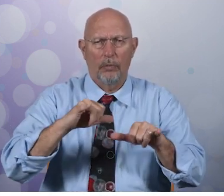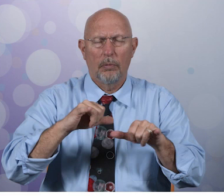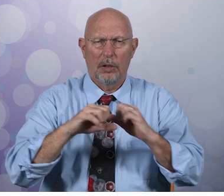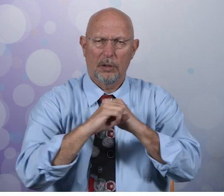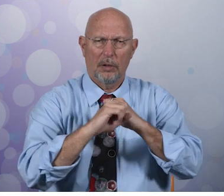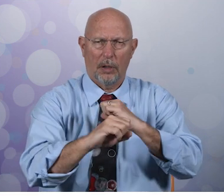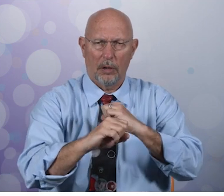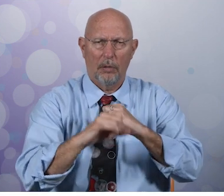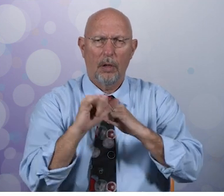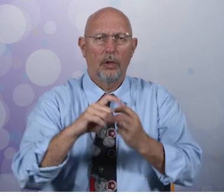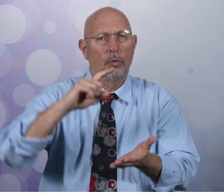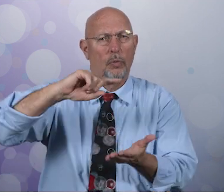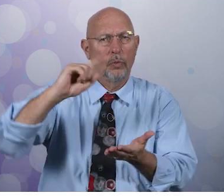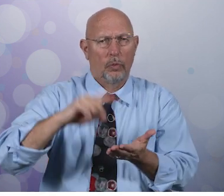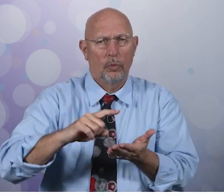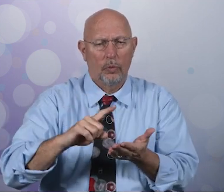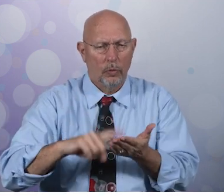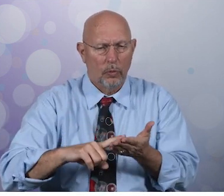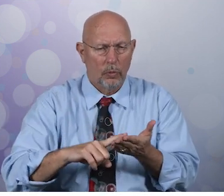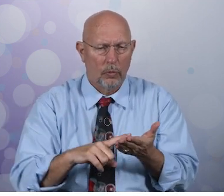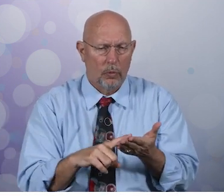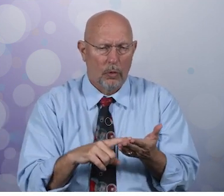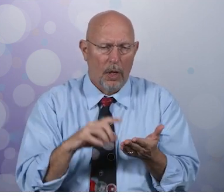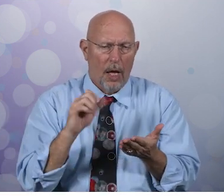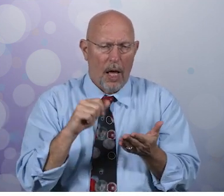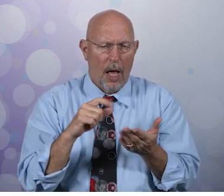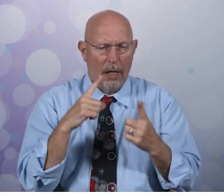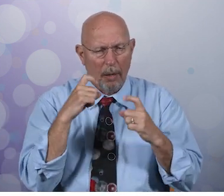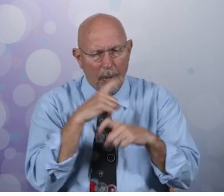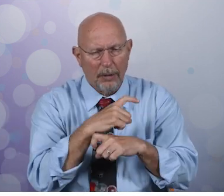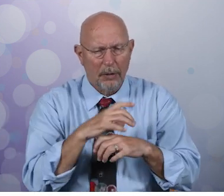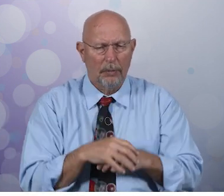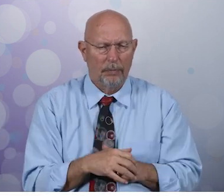are reduced in breadth, depth, and complexity.